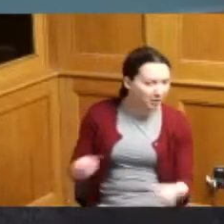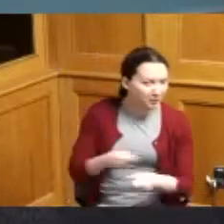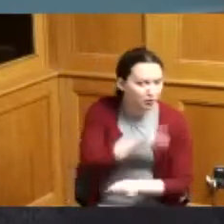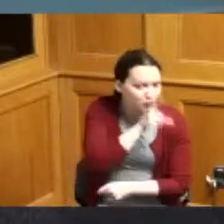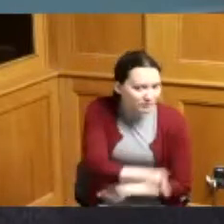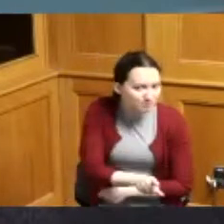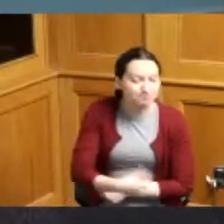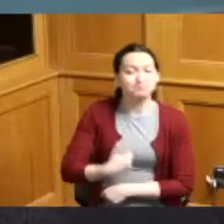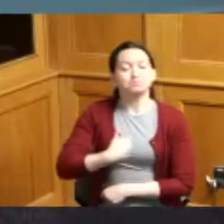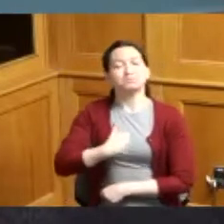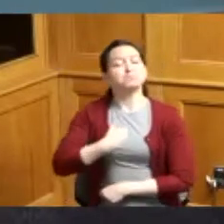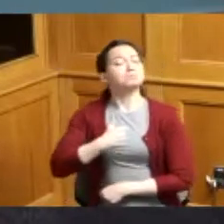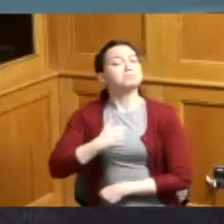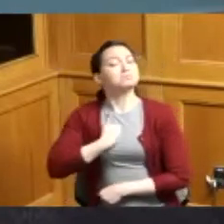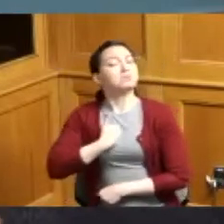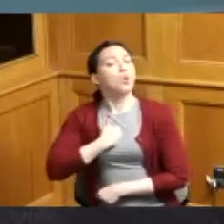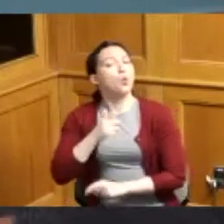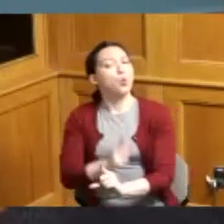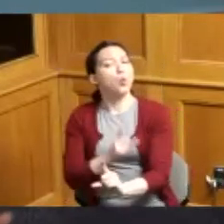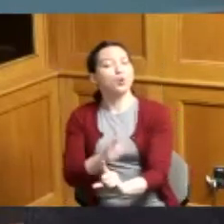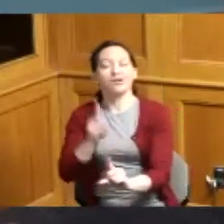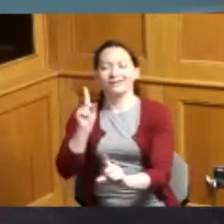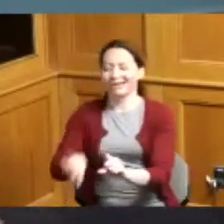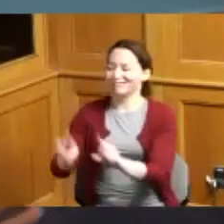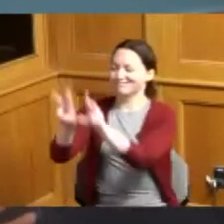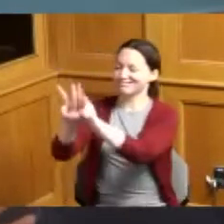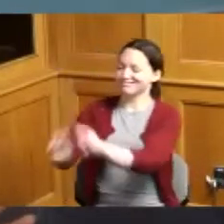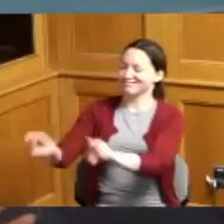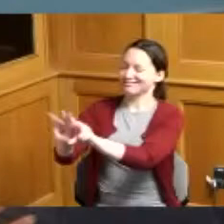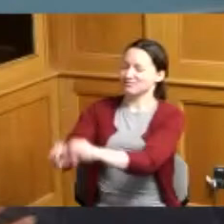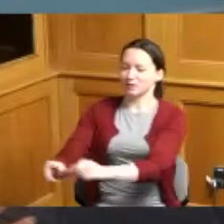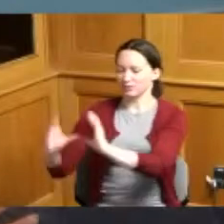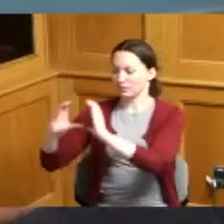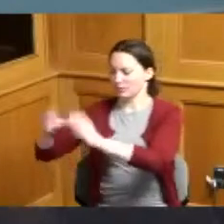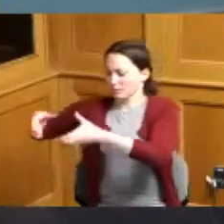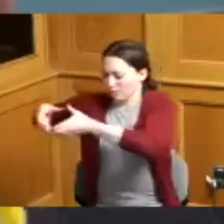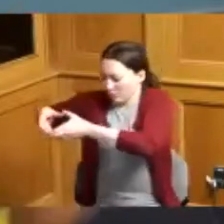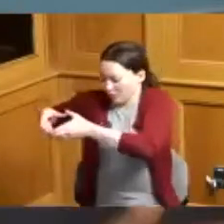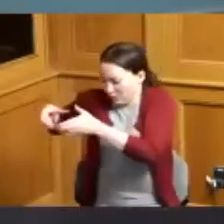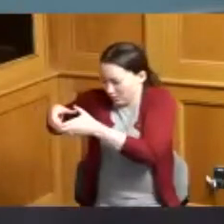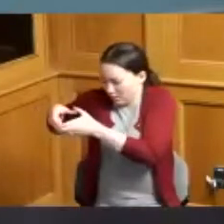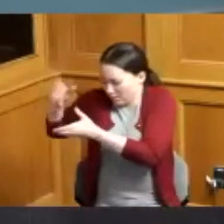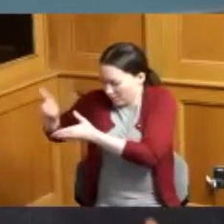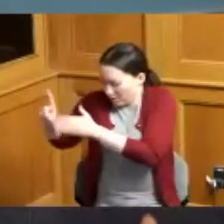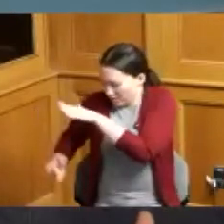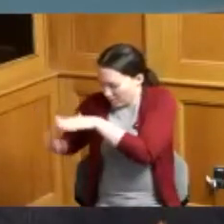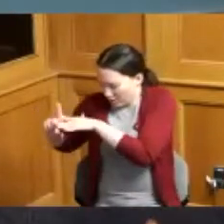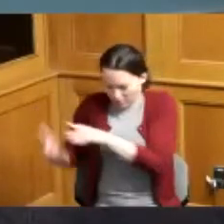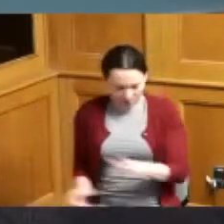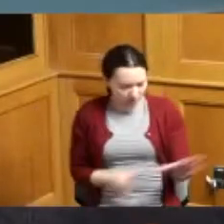I my goal is we cannot look at these things in silos anymore this one comes and they want 500